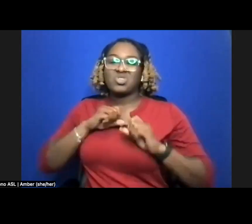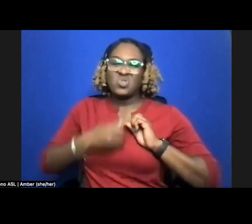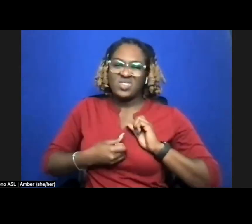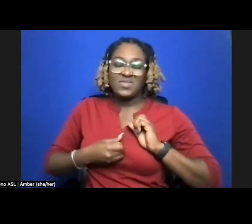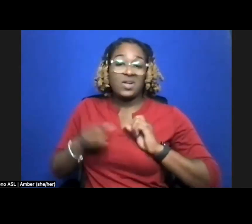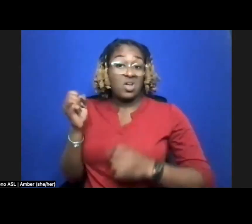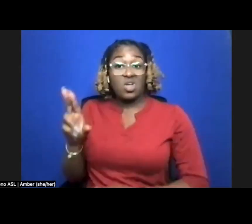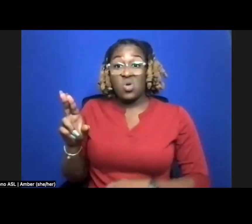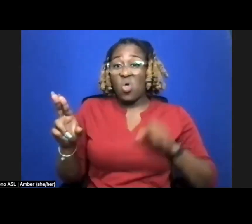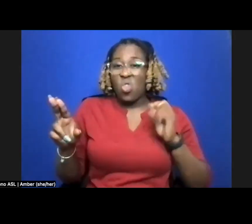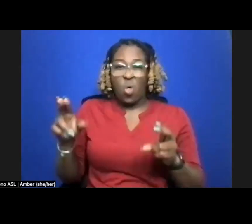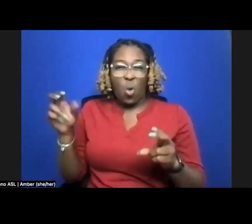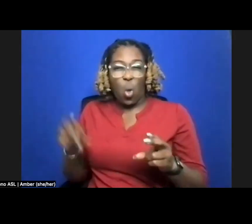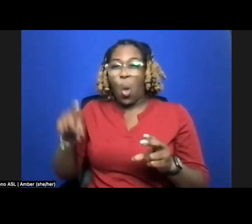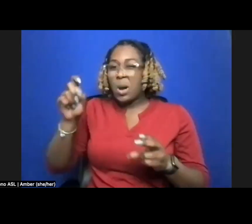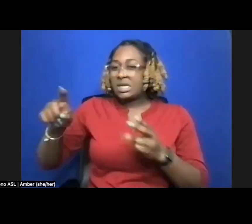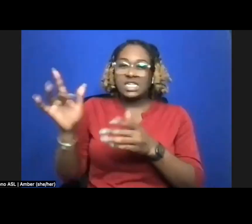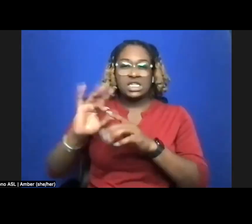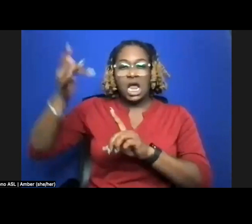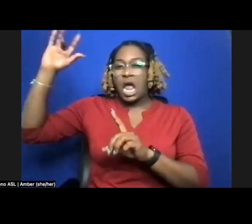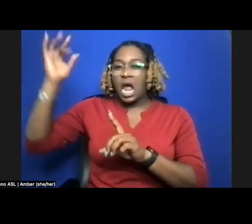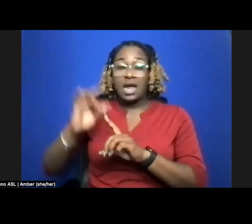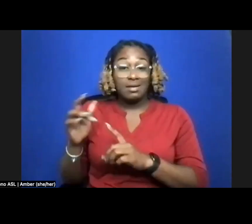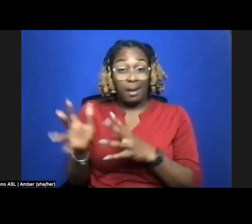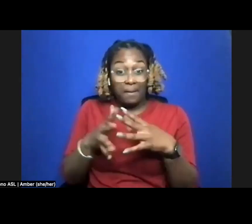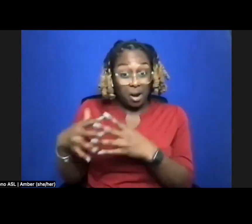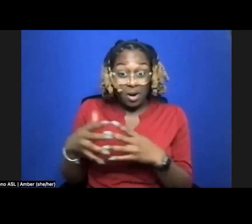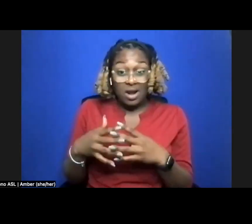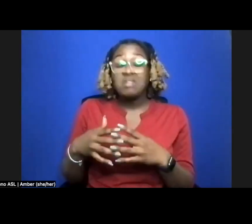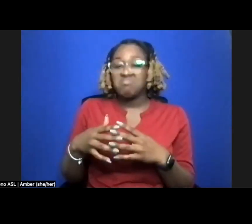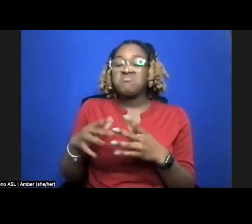in need of shine. america, (ha) define yourself a country exactly.